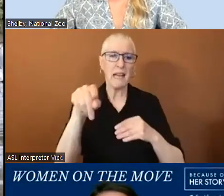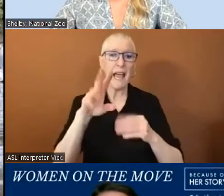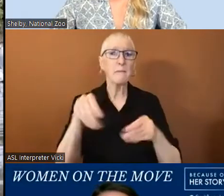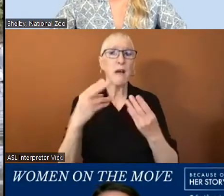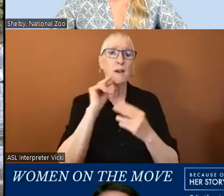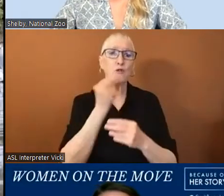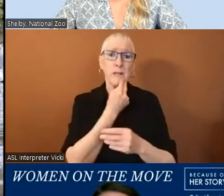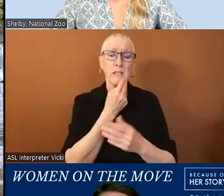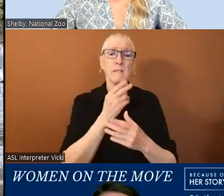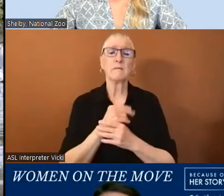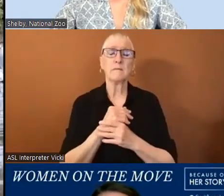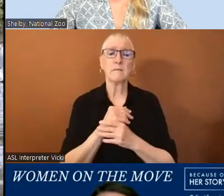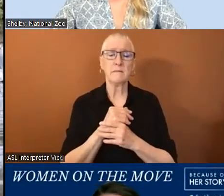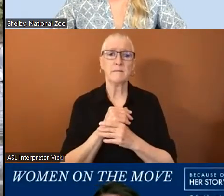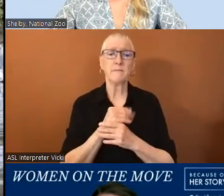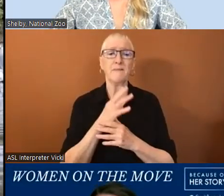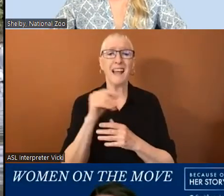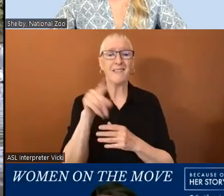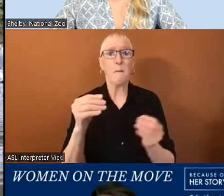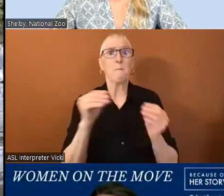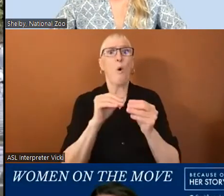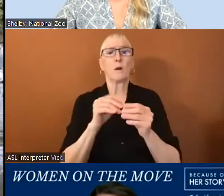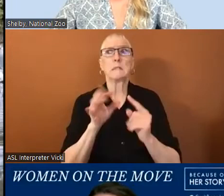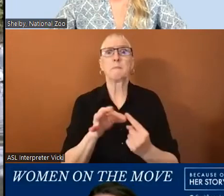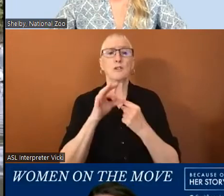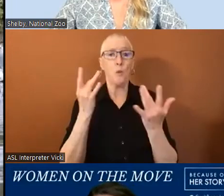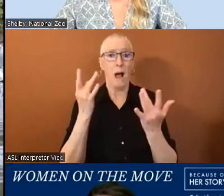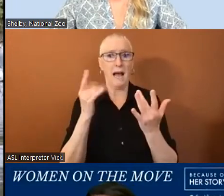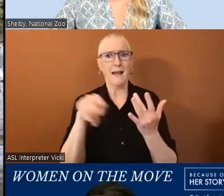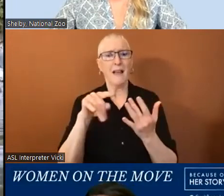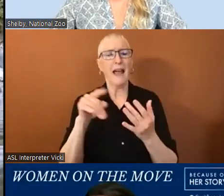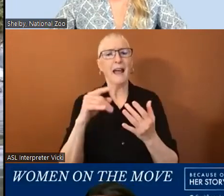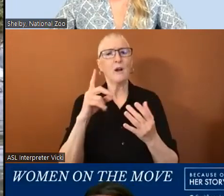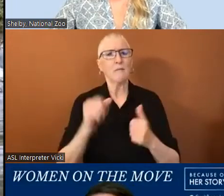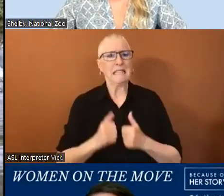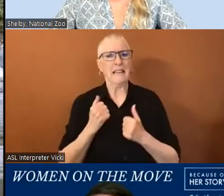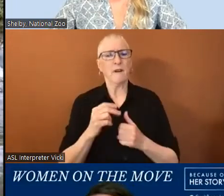and um, they're even more special because they, you know, do occupy fresh water systems as well as